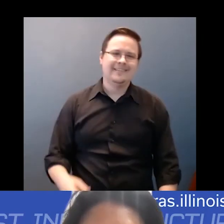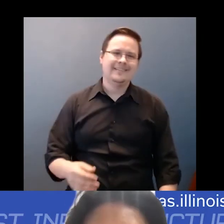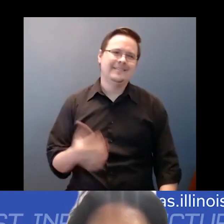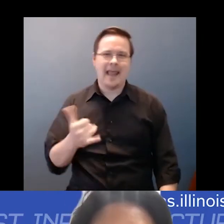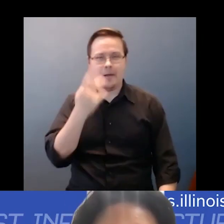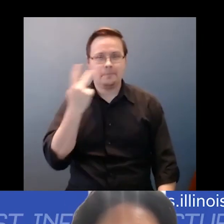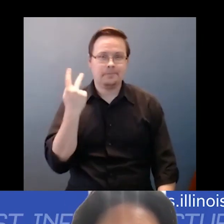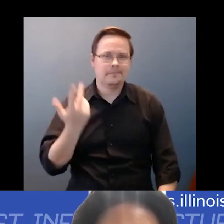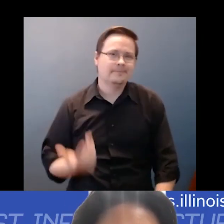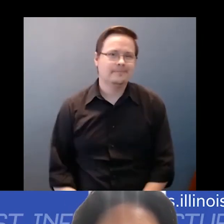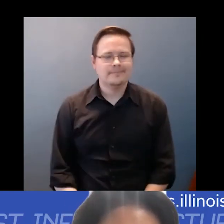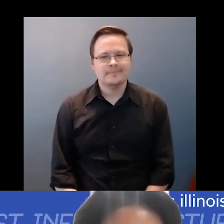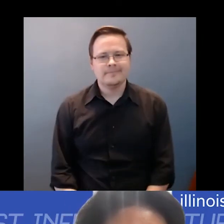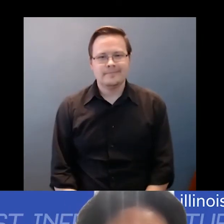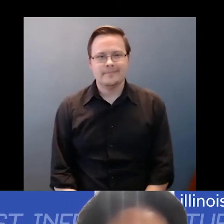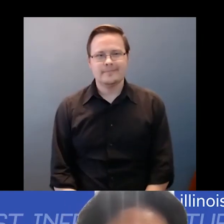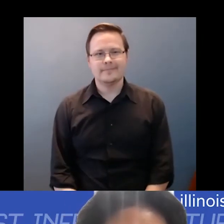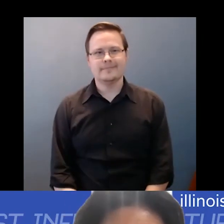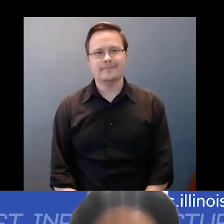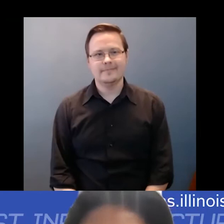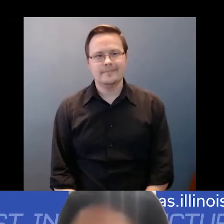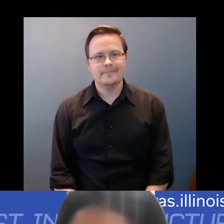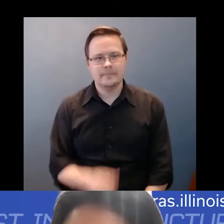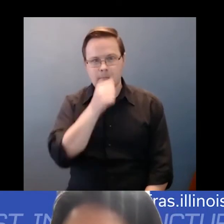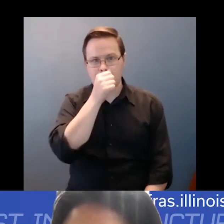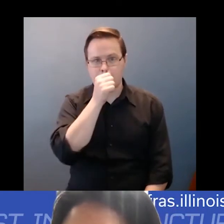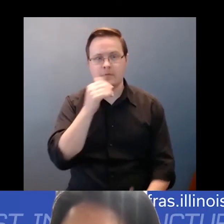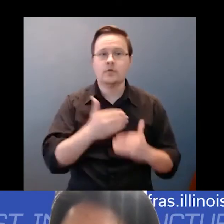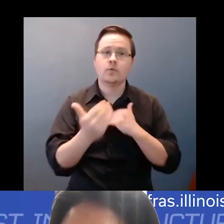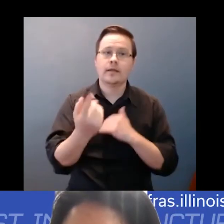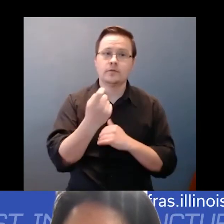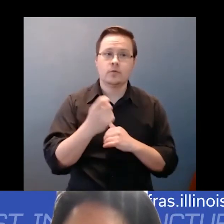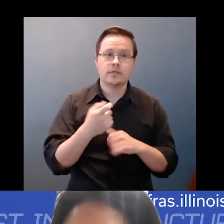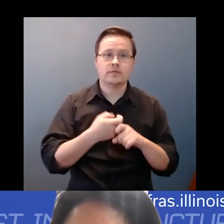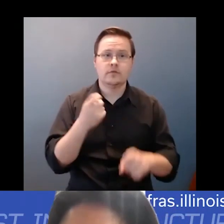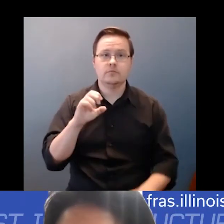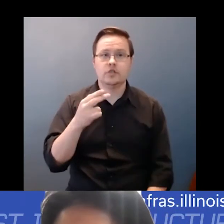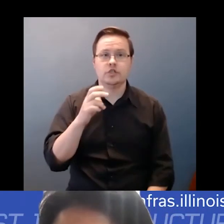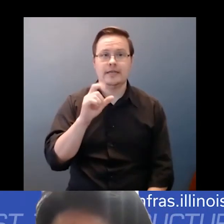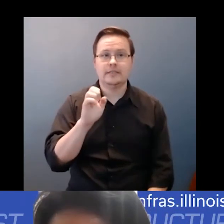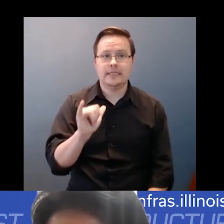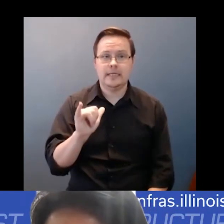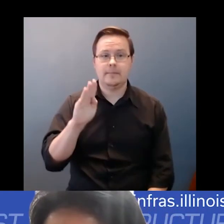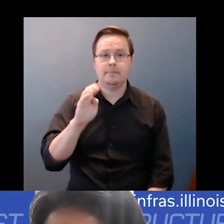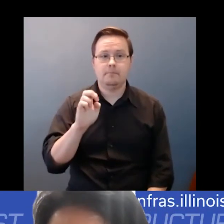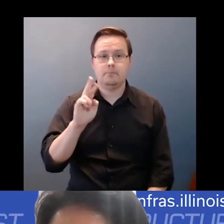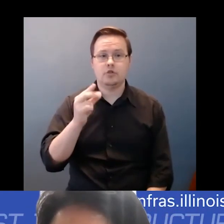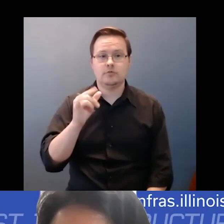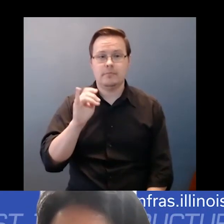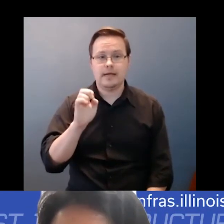You are now in hindsight. Next question is from Chelsea birch fire.